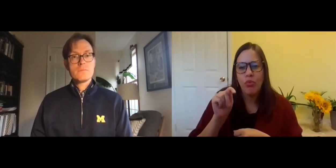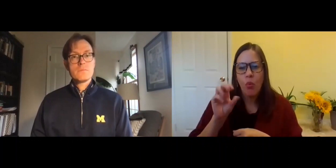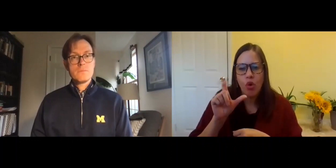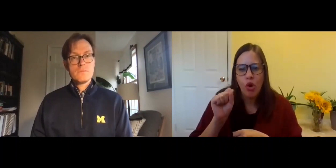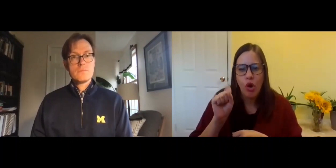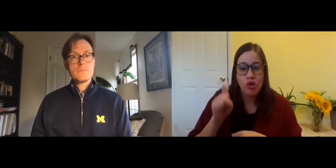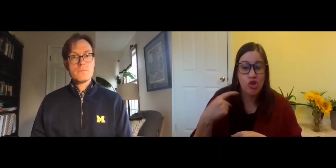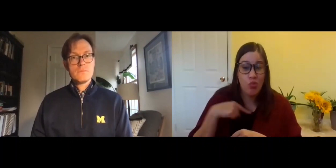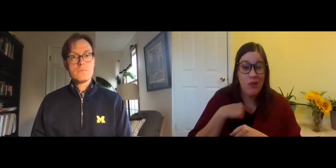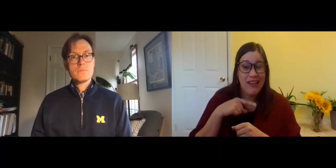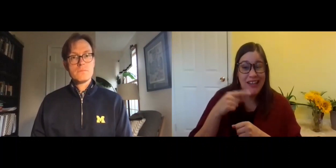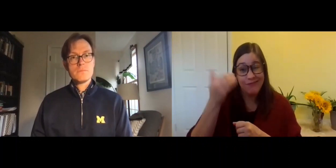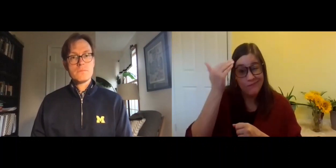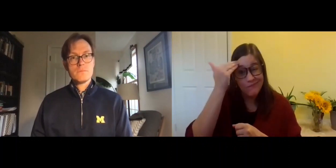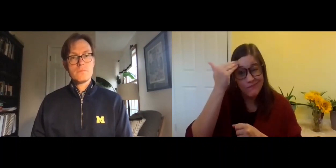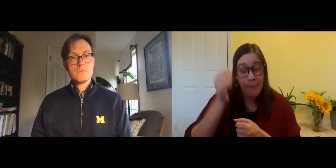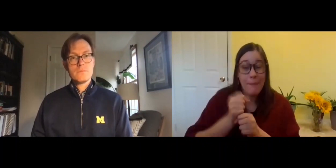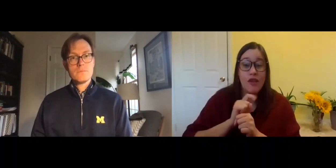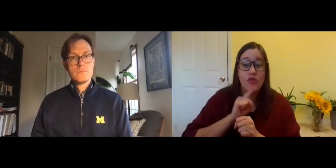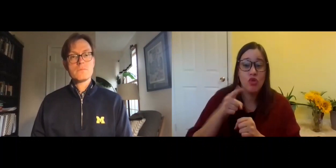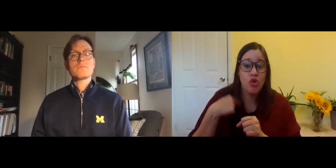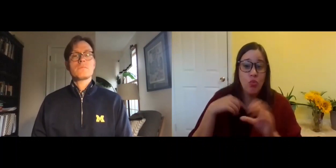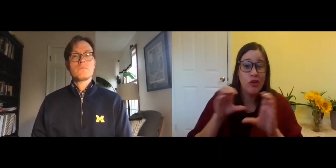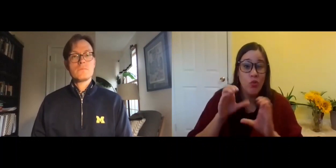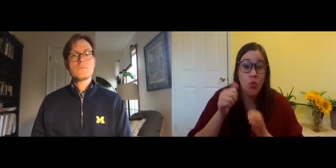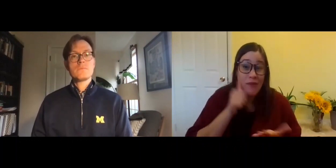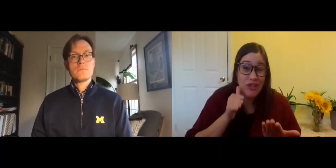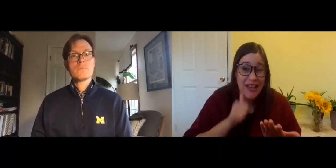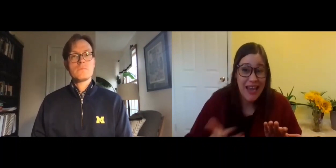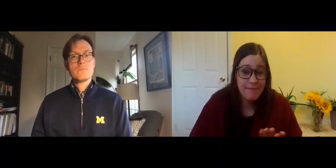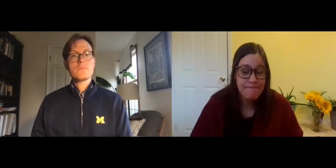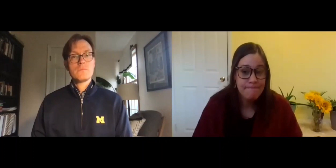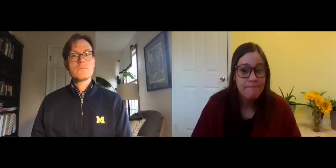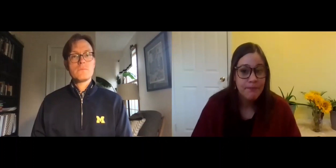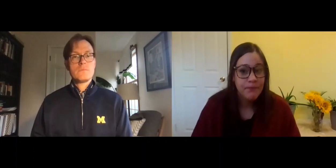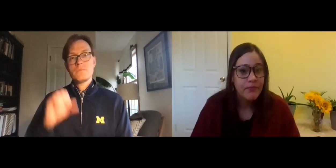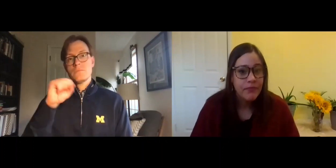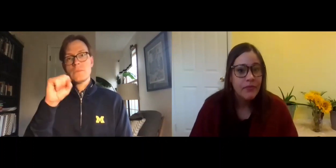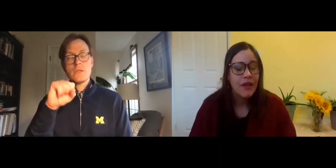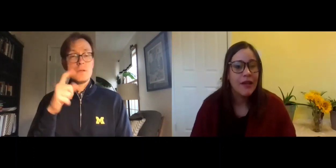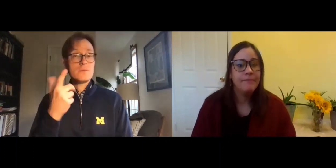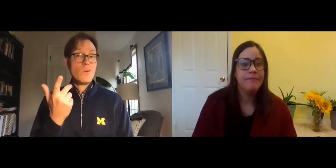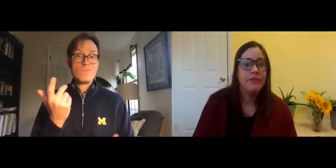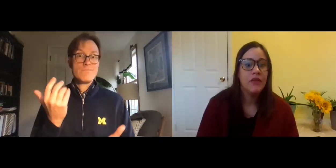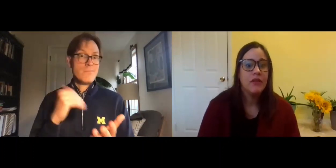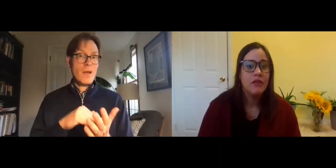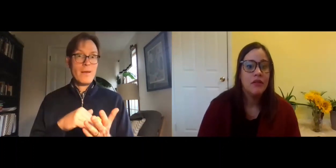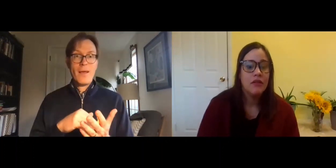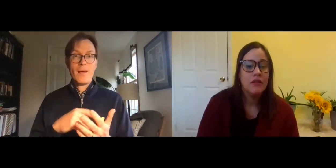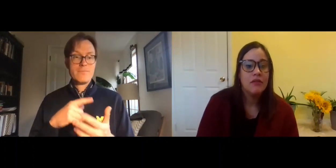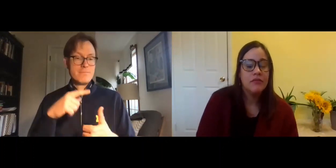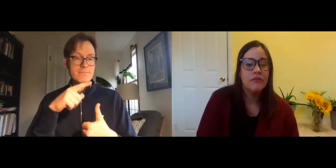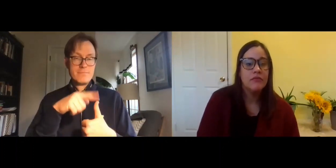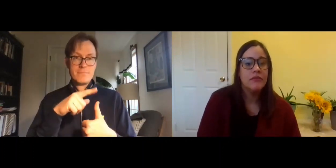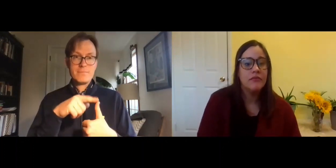when it comes to different best practice COVID-19 protocols. What do we need to know to make sure that we're doing that every day?